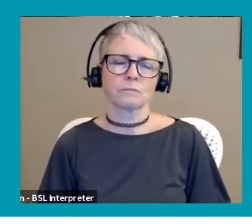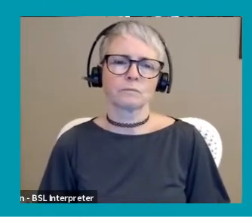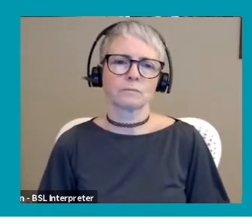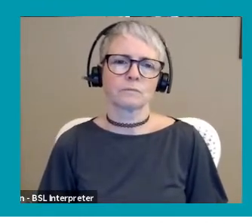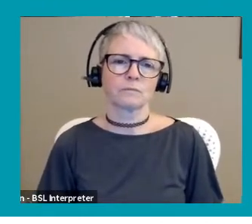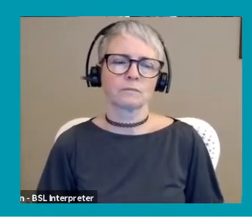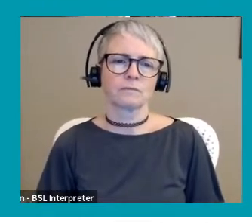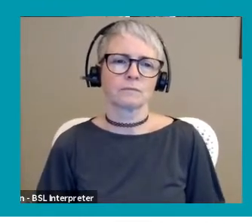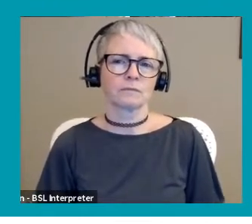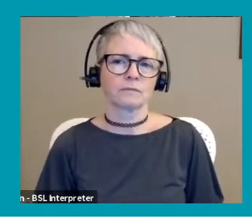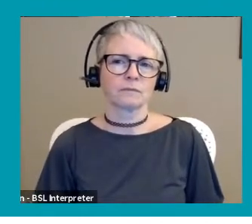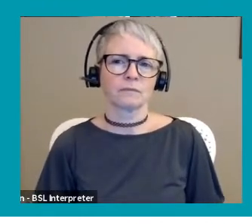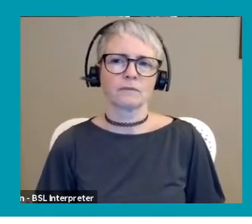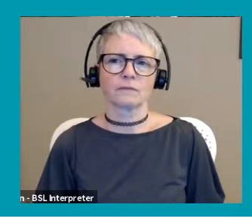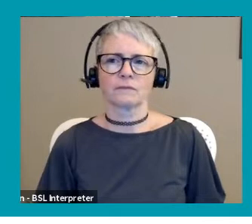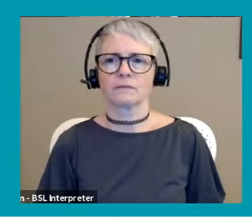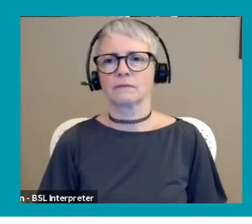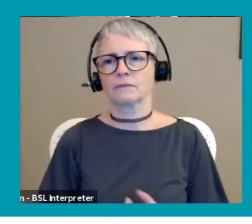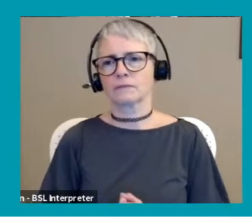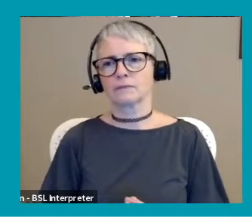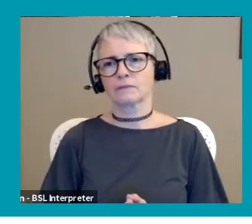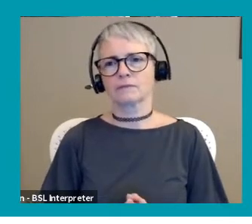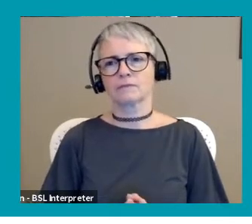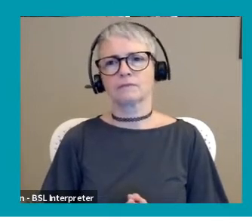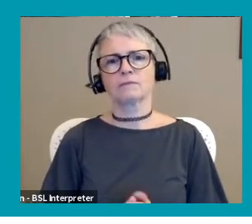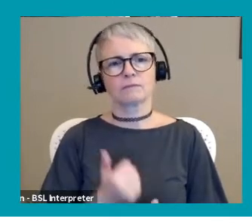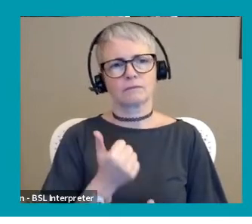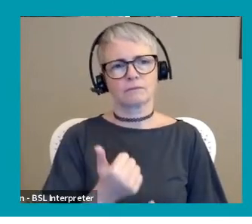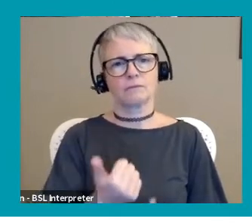Okay why values are important for your job search?